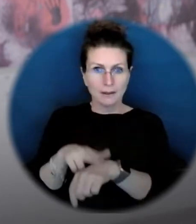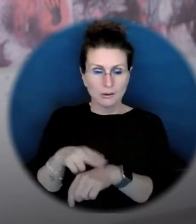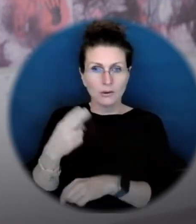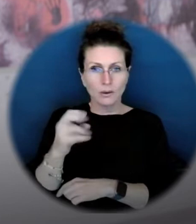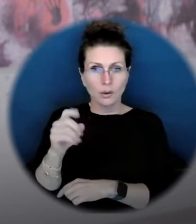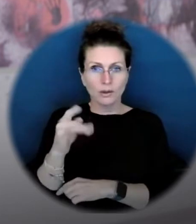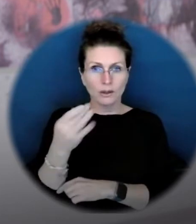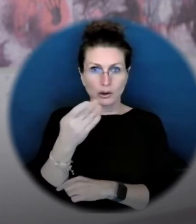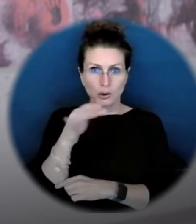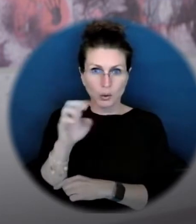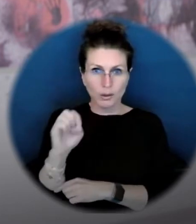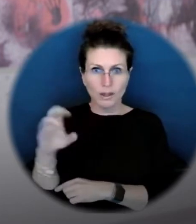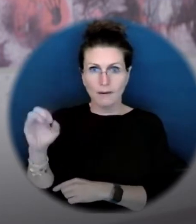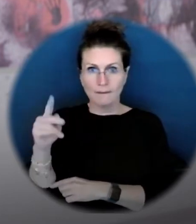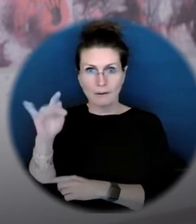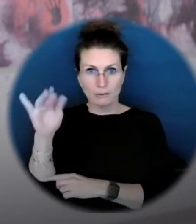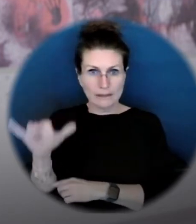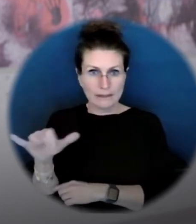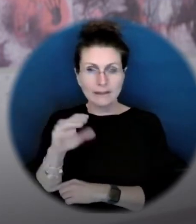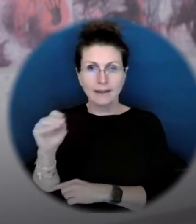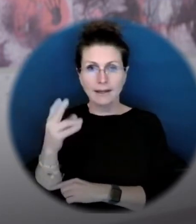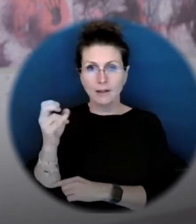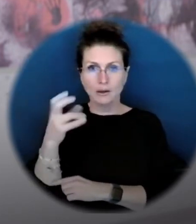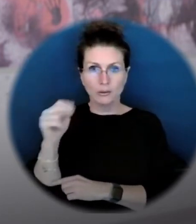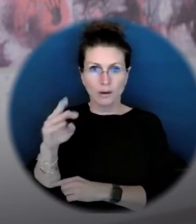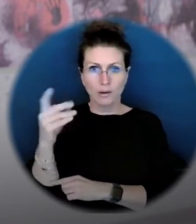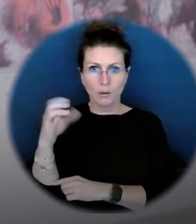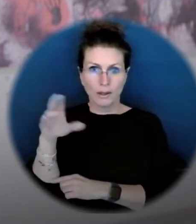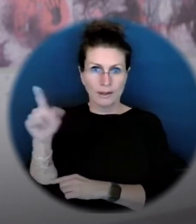the Haudenosaunee Confederacy, and the Huron-Wendat.